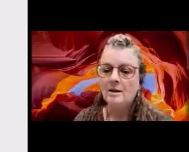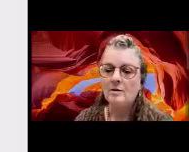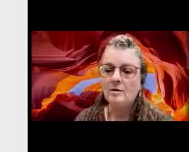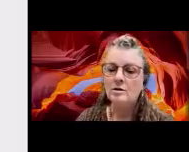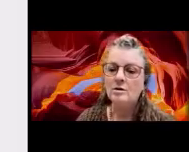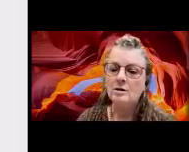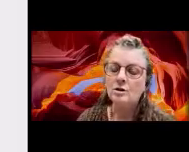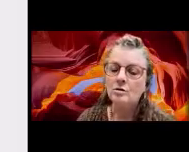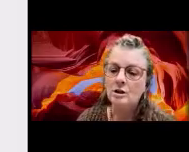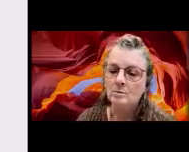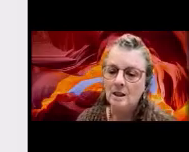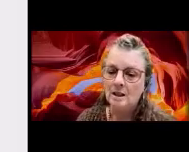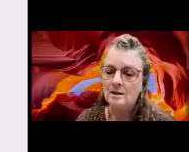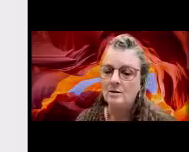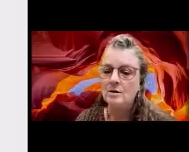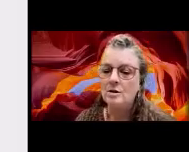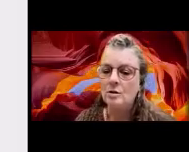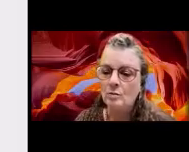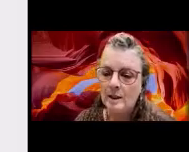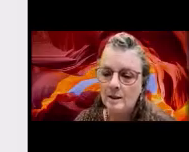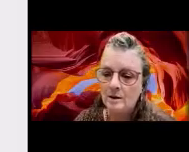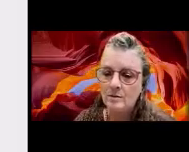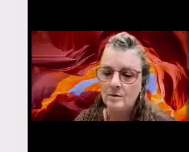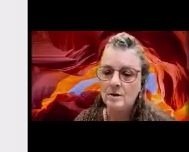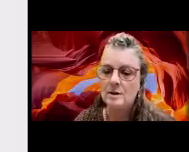You know, there's there's two chimneys, there's two windows,